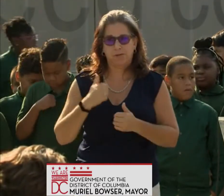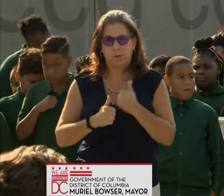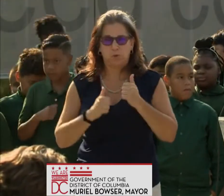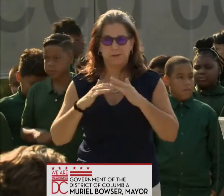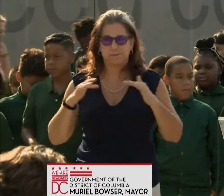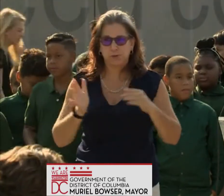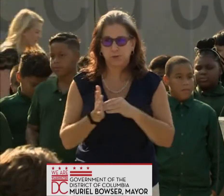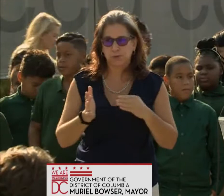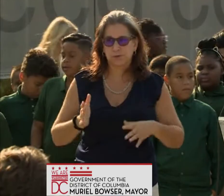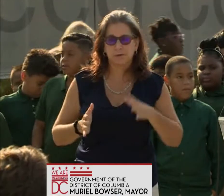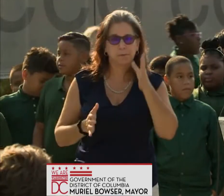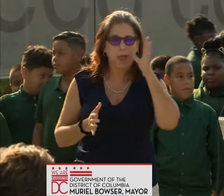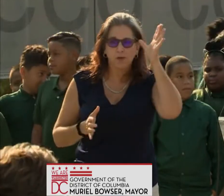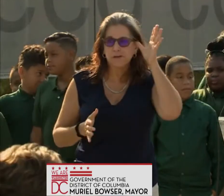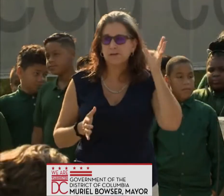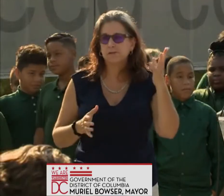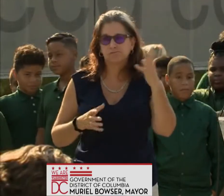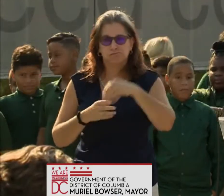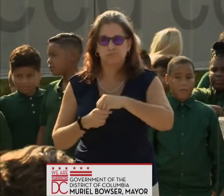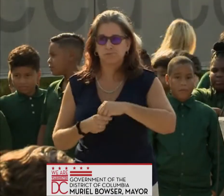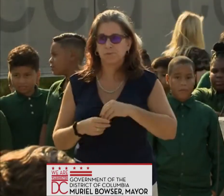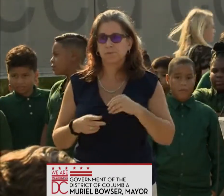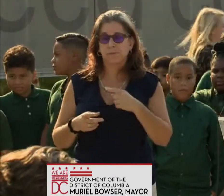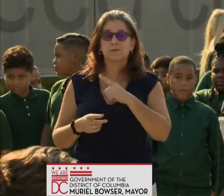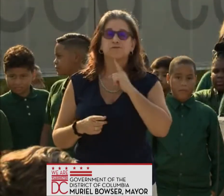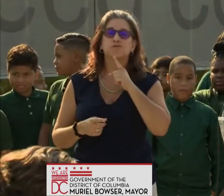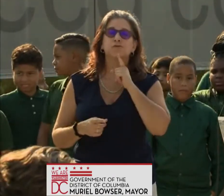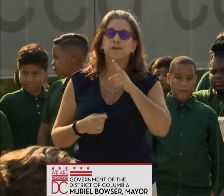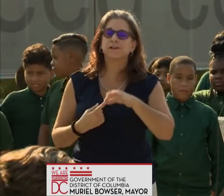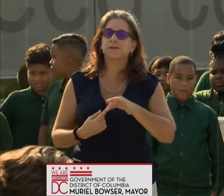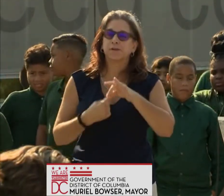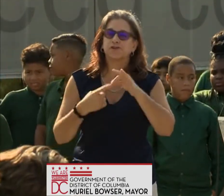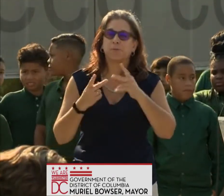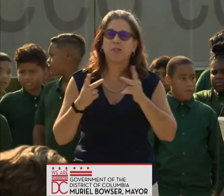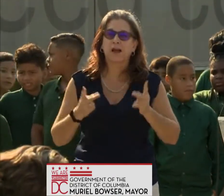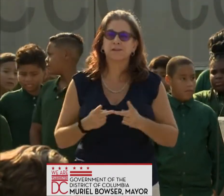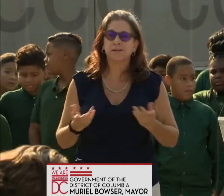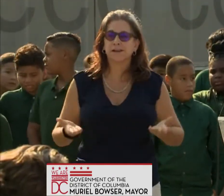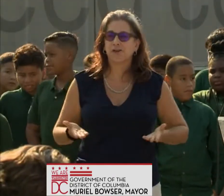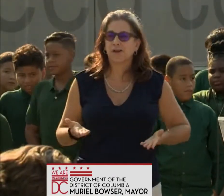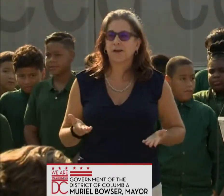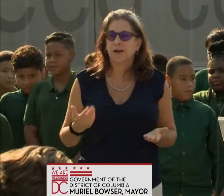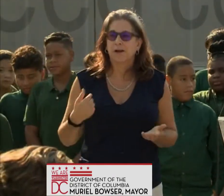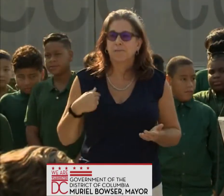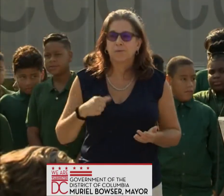special place I'm proud to be in this new beautiful building that provides the